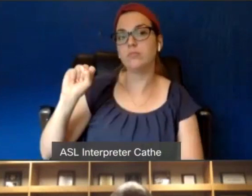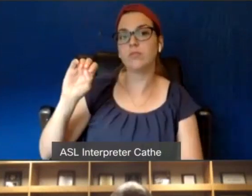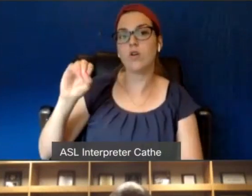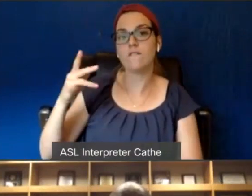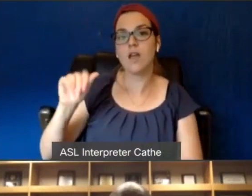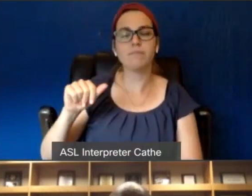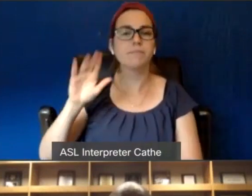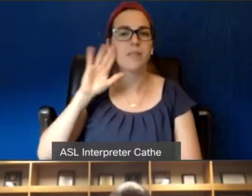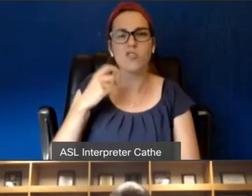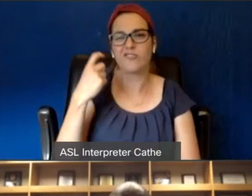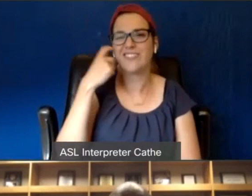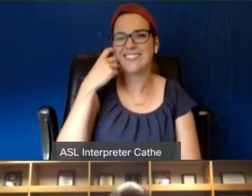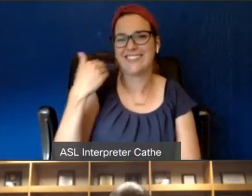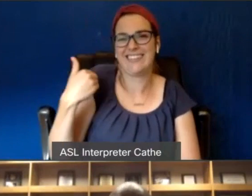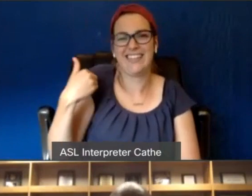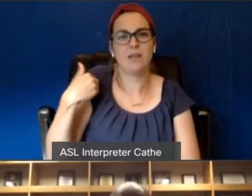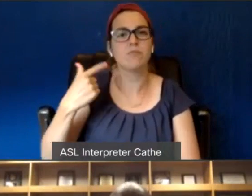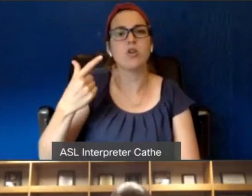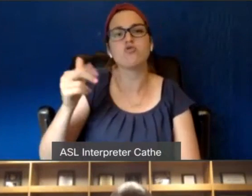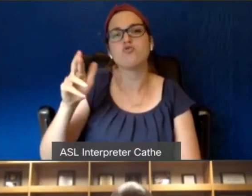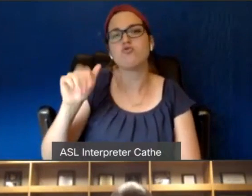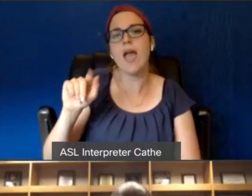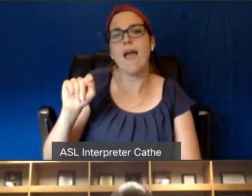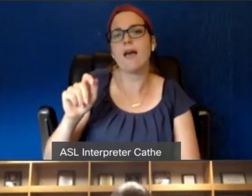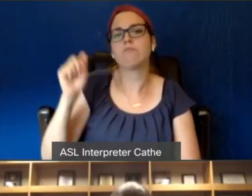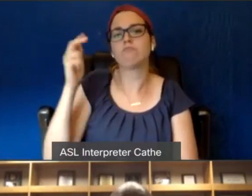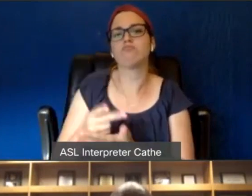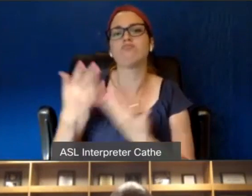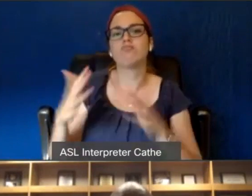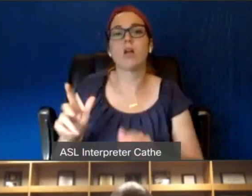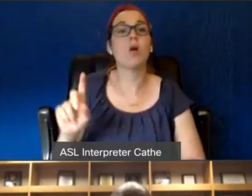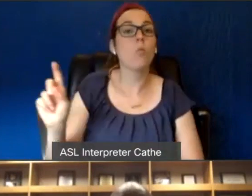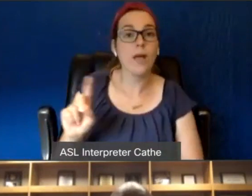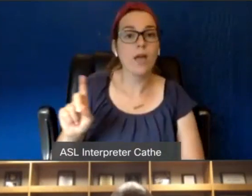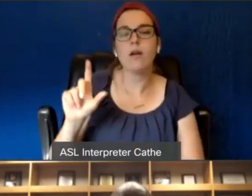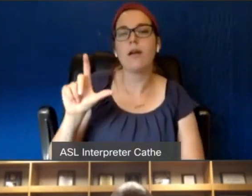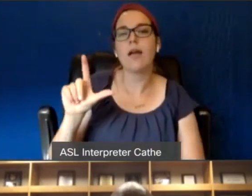in Lancaster County, Pennsylvania, where we're gonna end up having a recovery app.